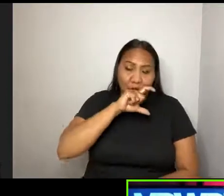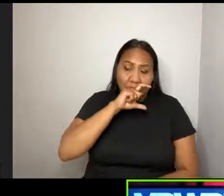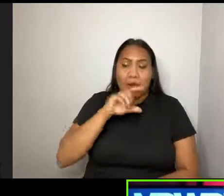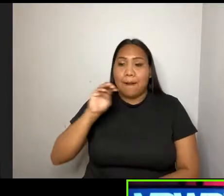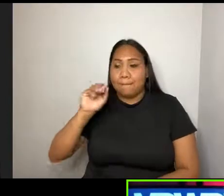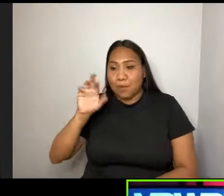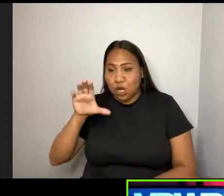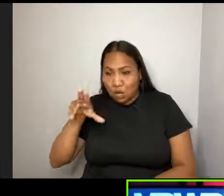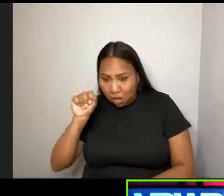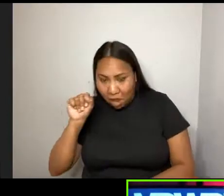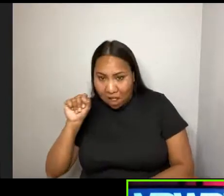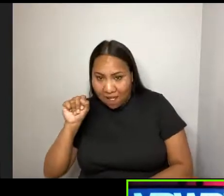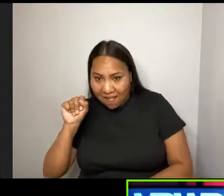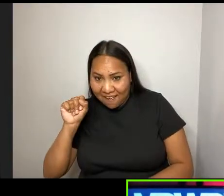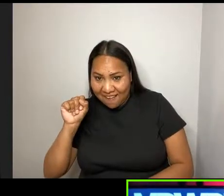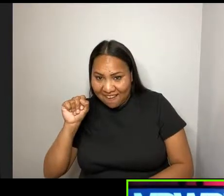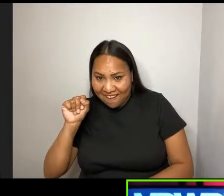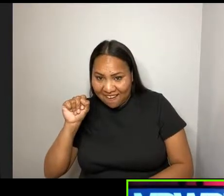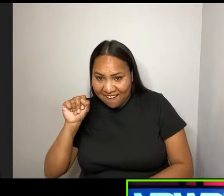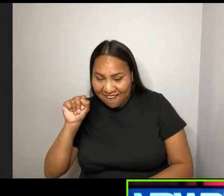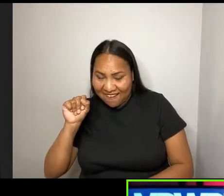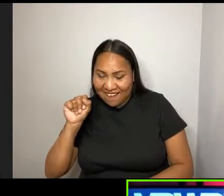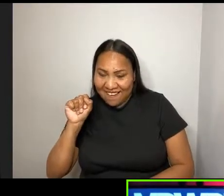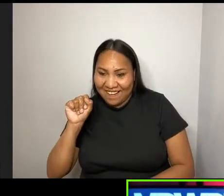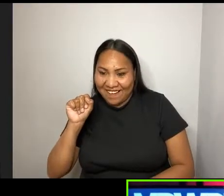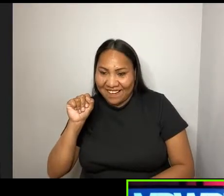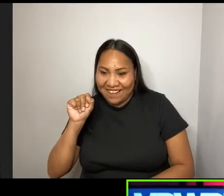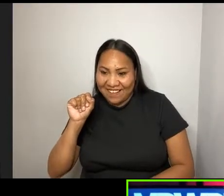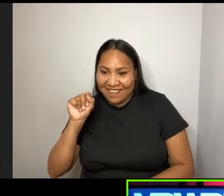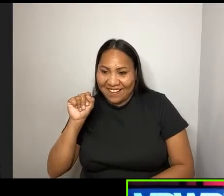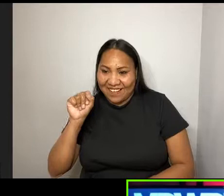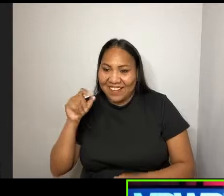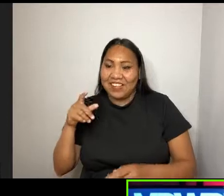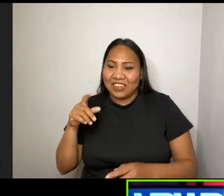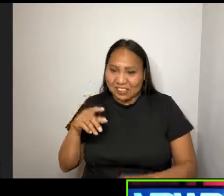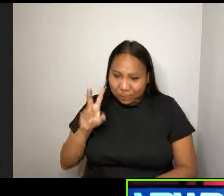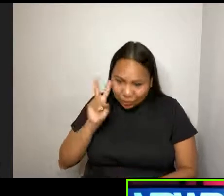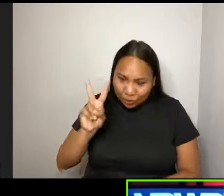Remember, everyone, my first name is Two Eagles so please don't message me and address me as Marcus.